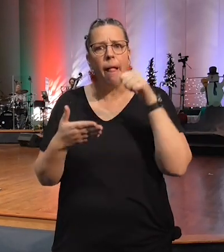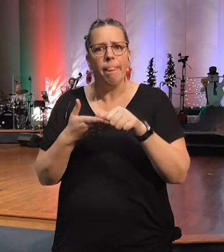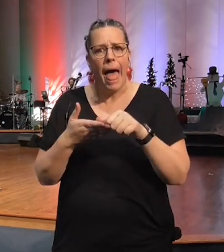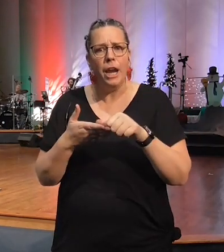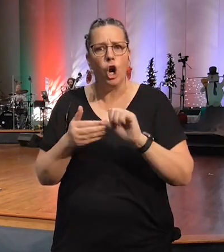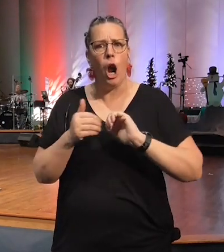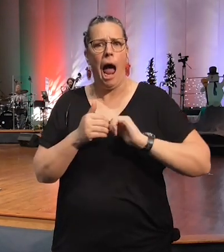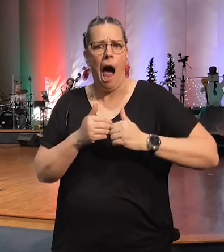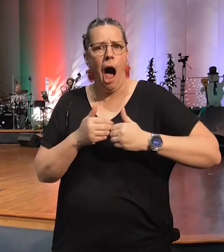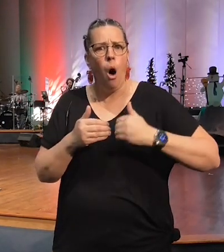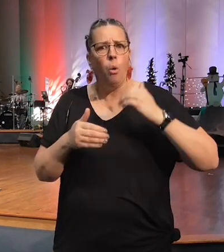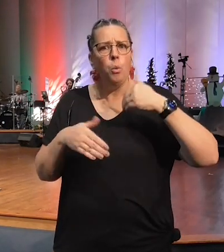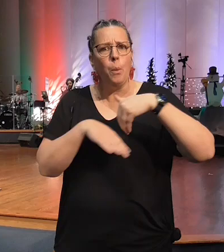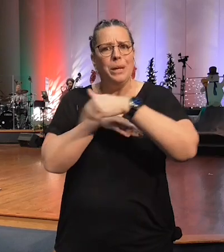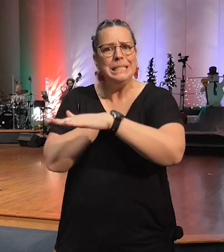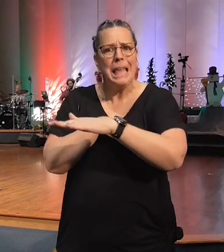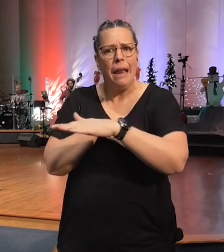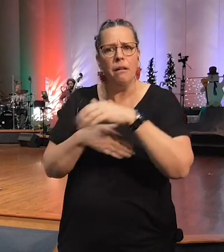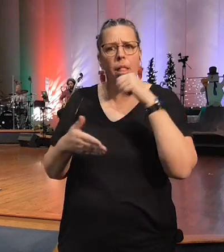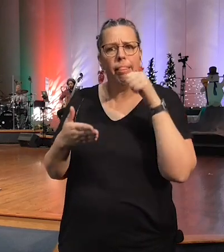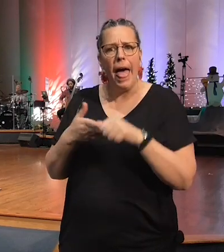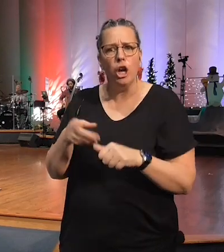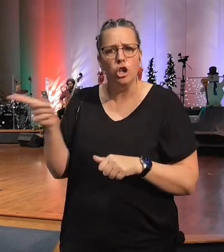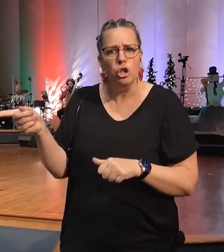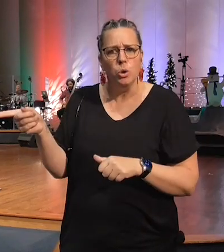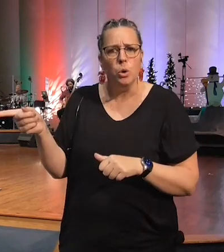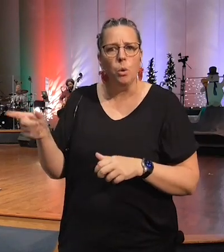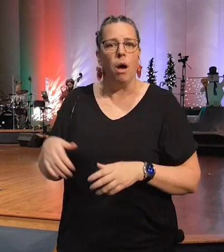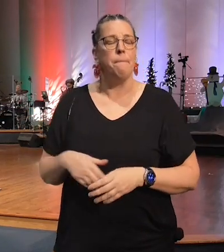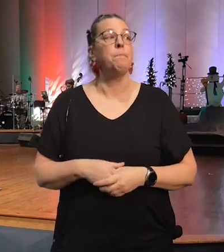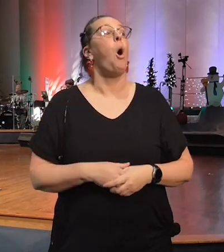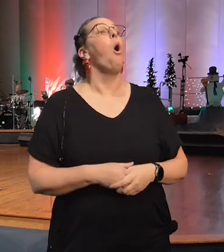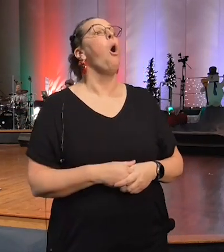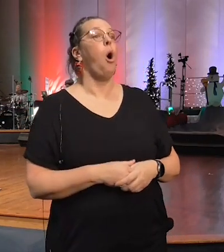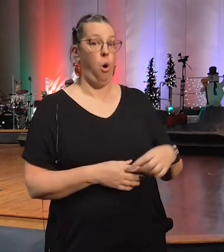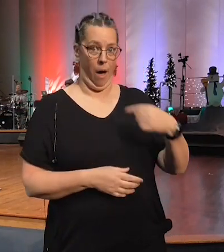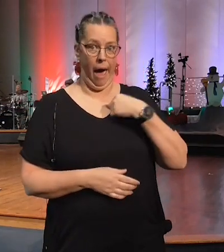asked me about getting a letter to Santa and how would they get a letter to you how do you